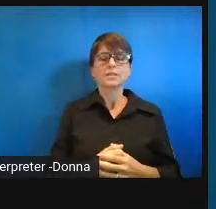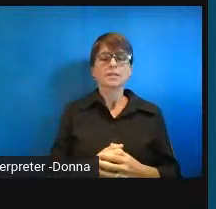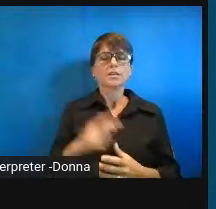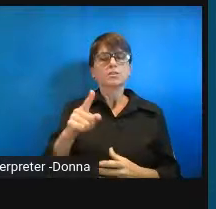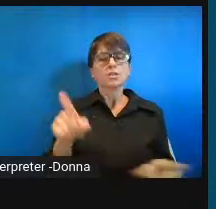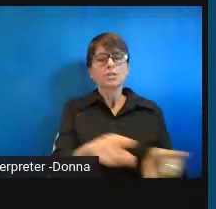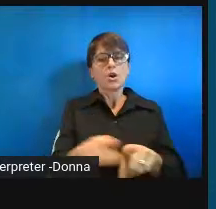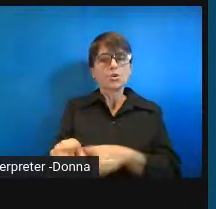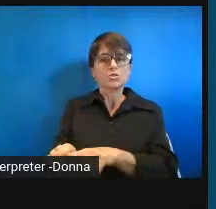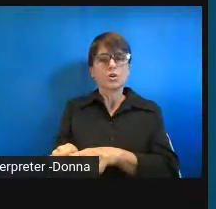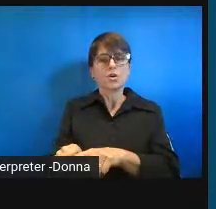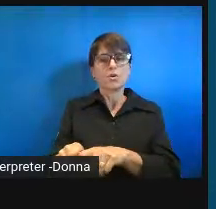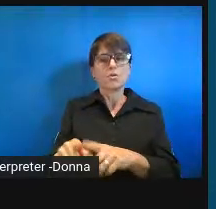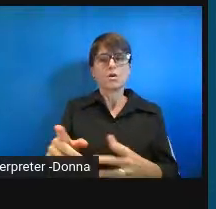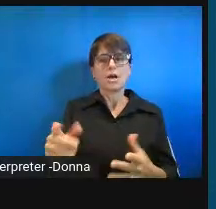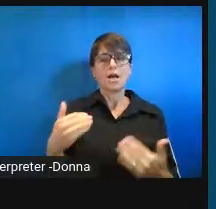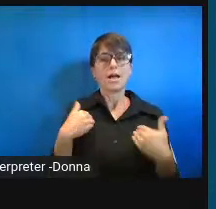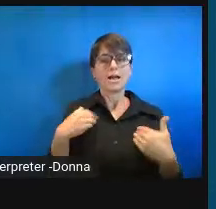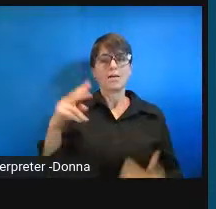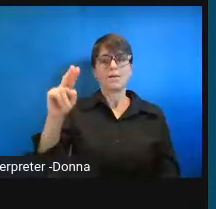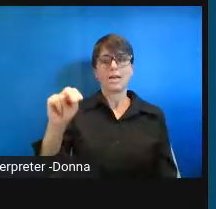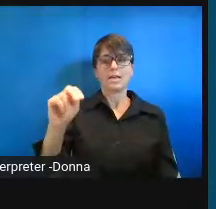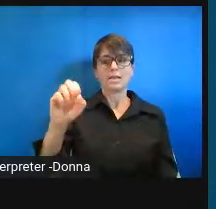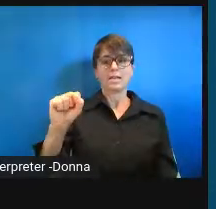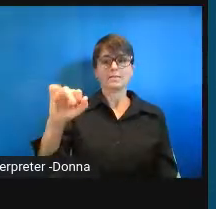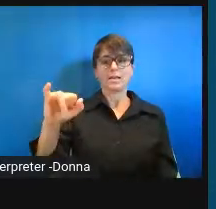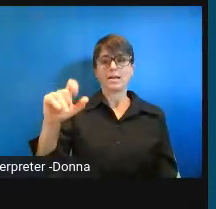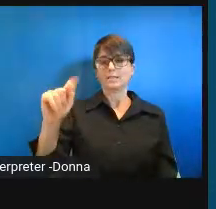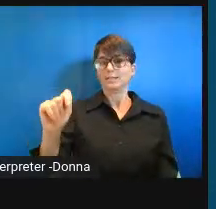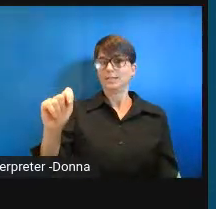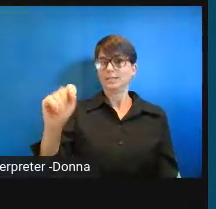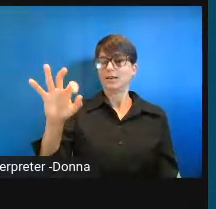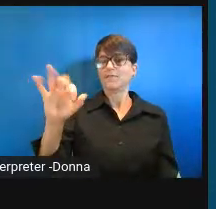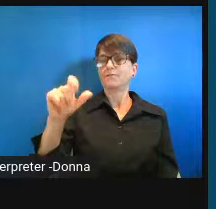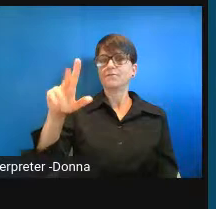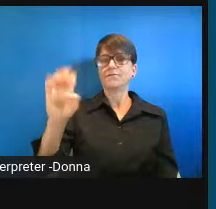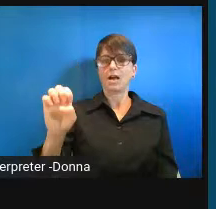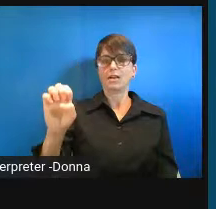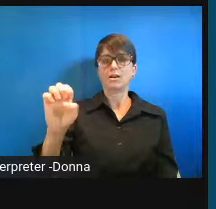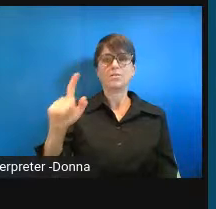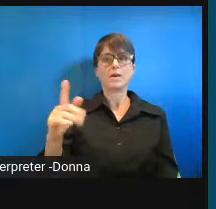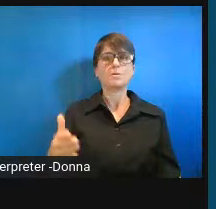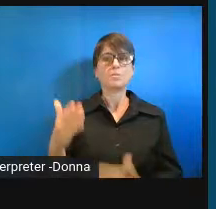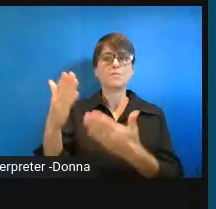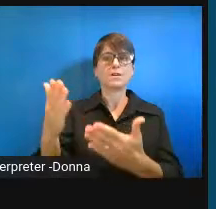You can and have NSIT file which will give you a more accurate result.